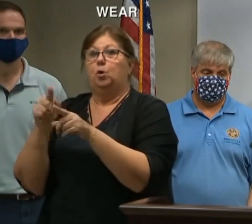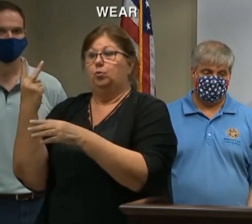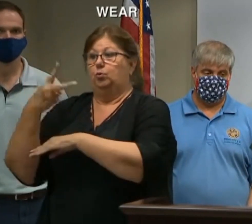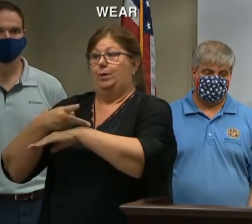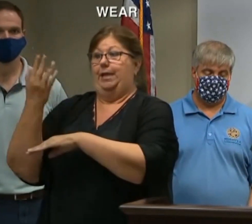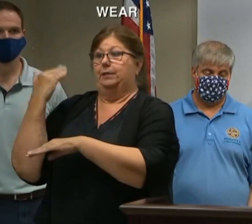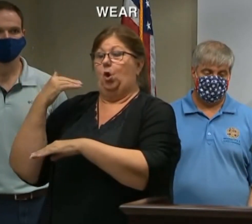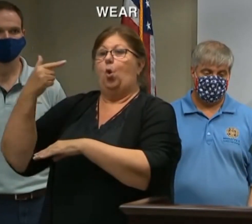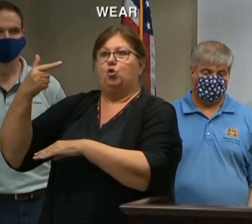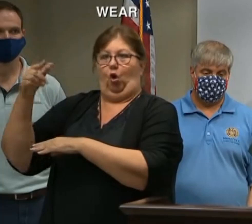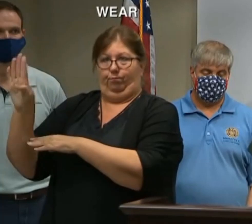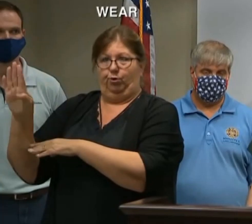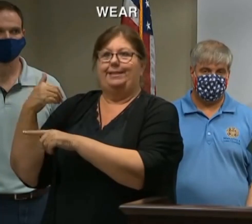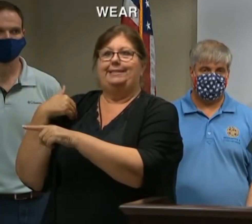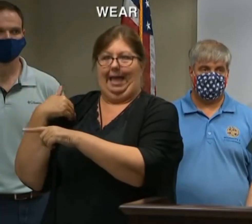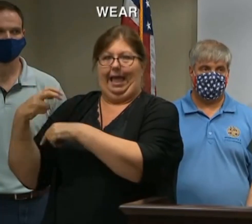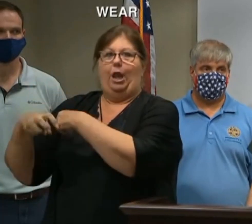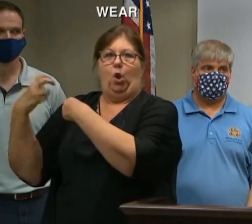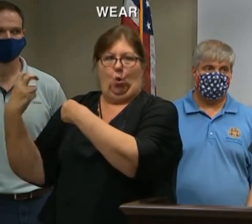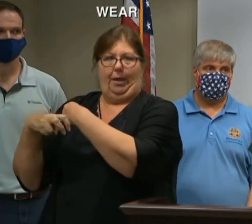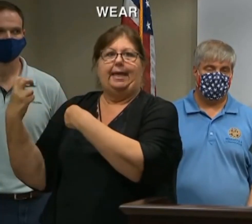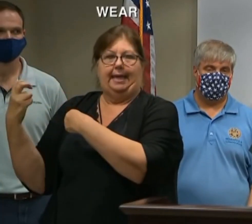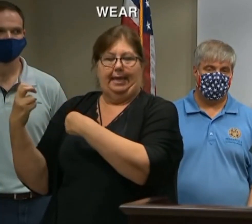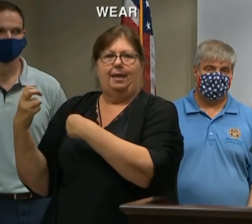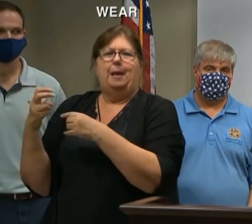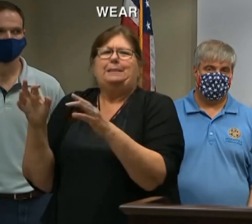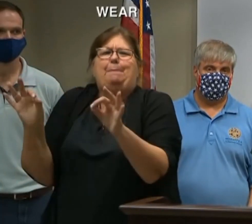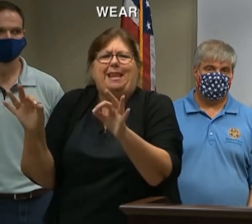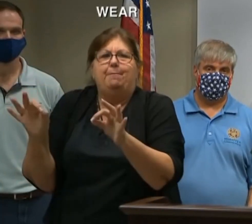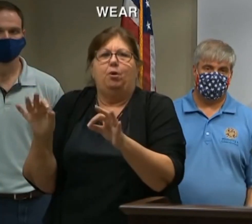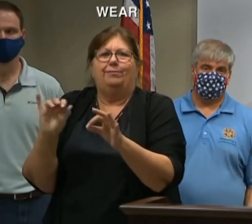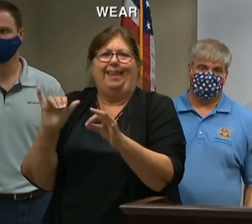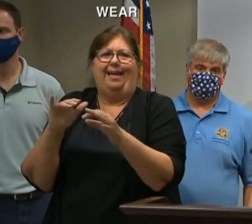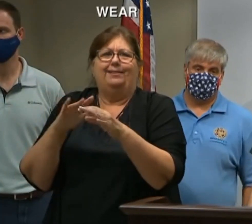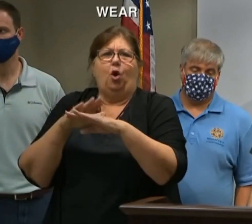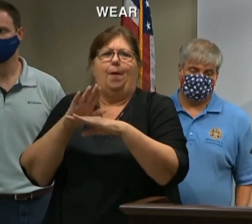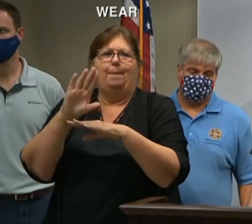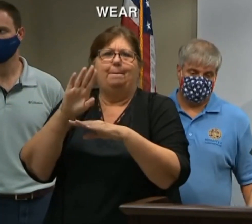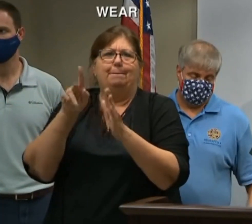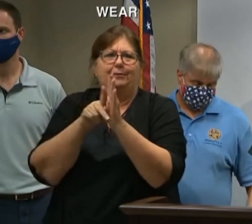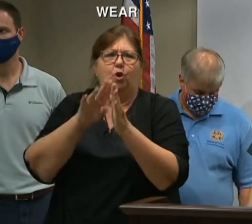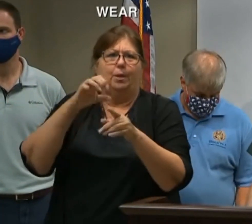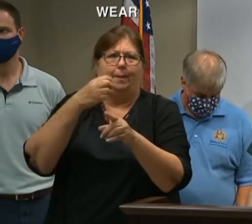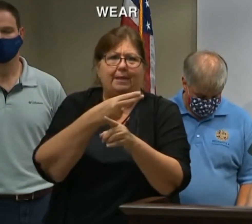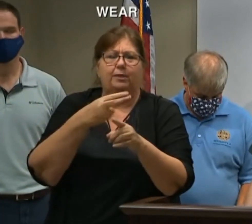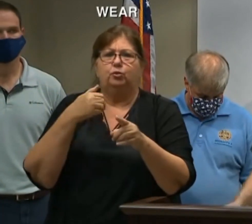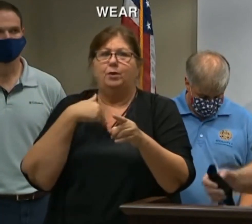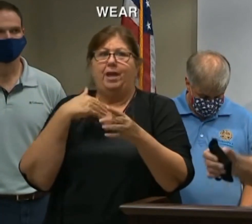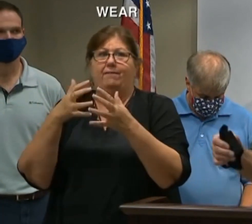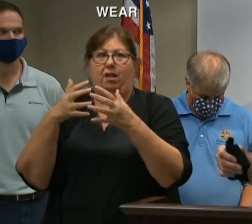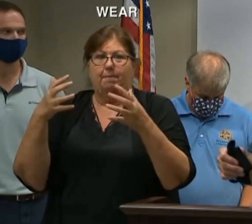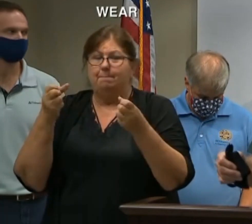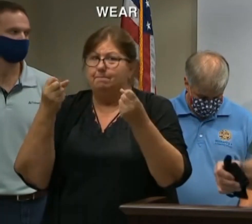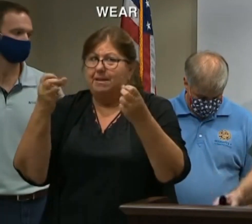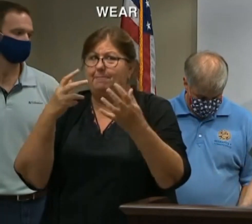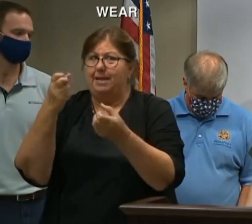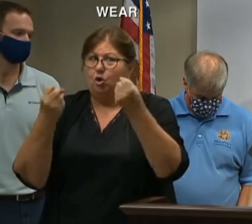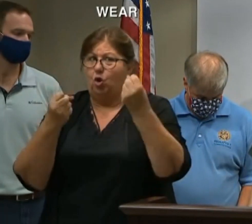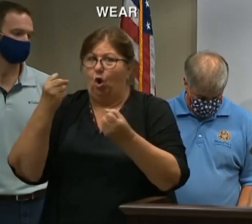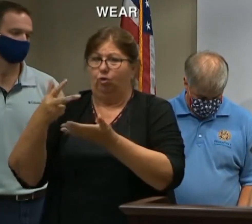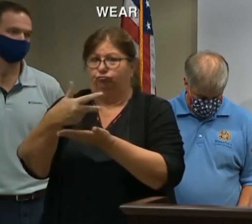again it's minimal like on the beaches etc i mean we've got a heavy and massive patrol of course that's a much more confined area